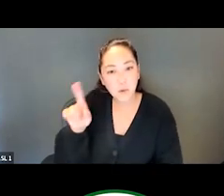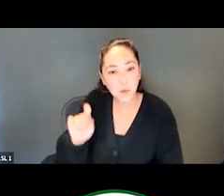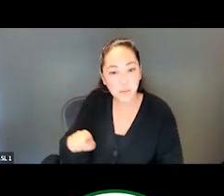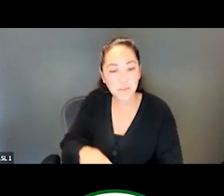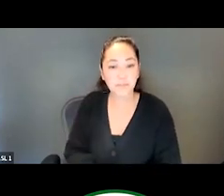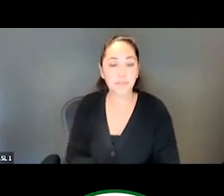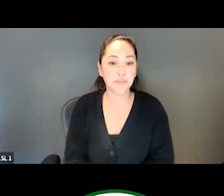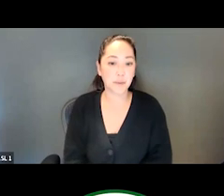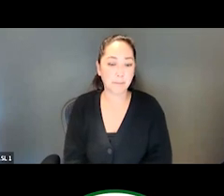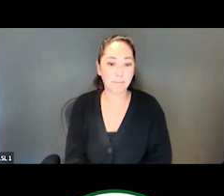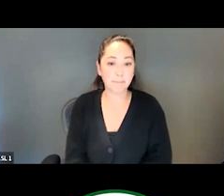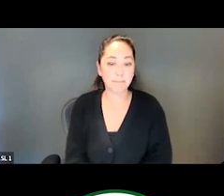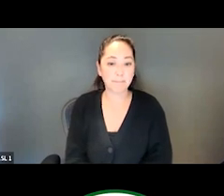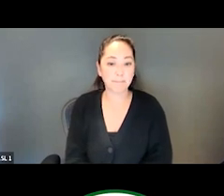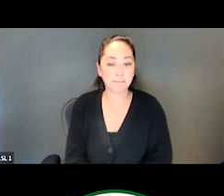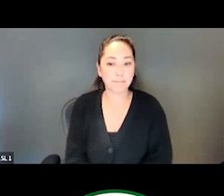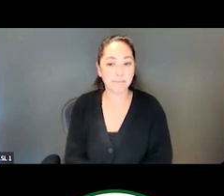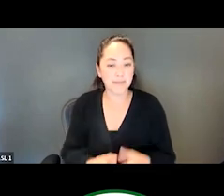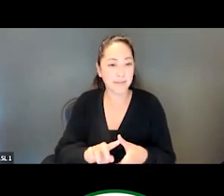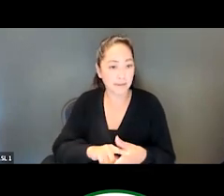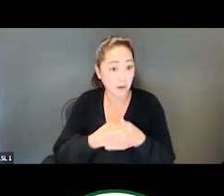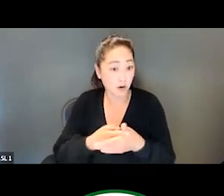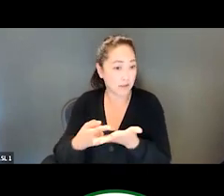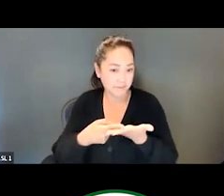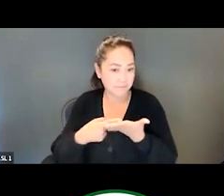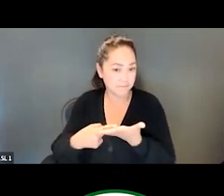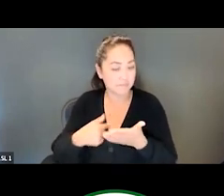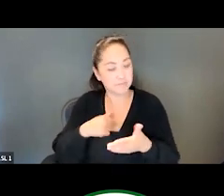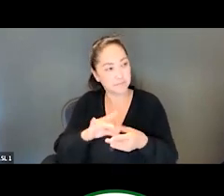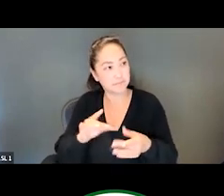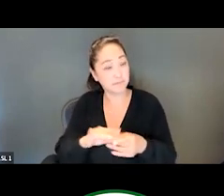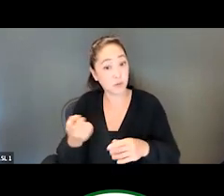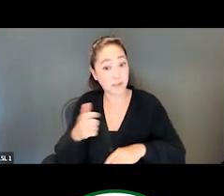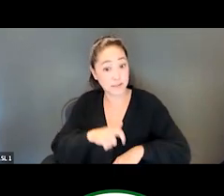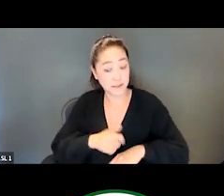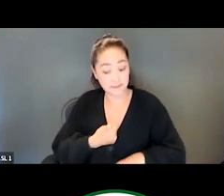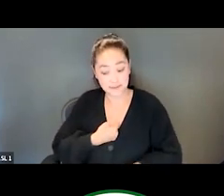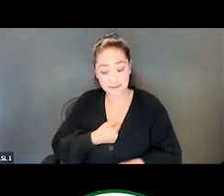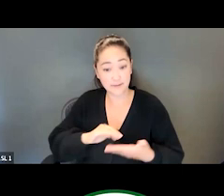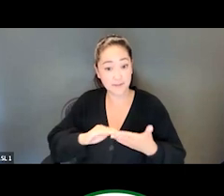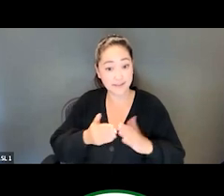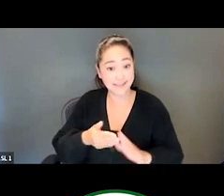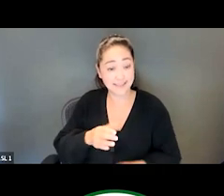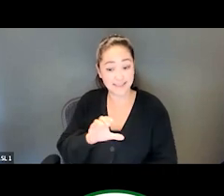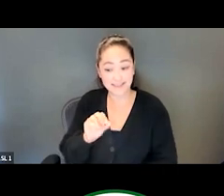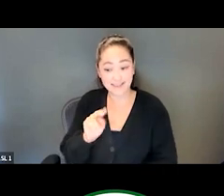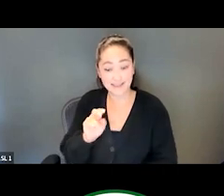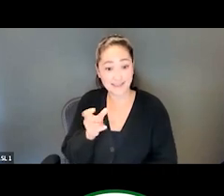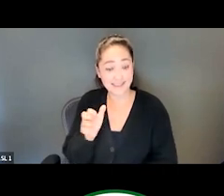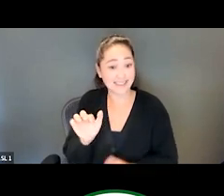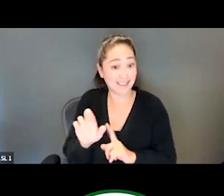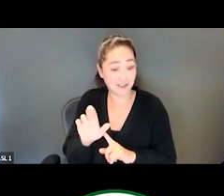And there's so many great things that I address. And at the same time. Trying to save a space.